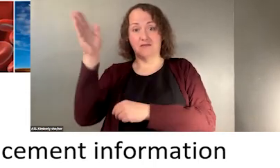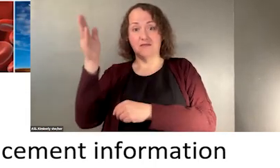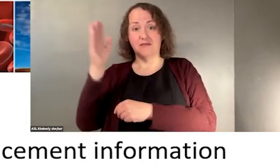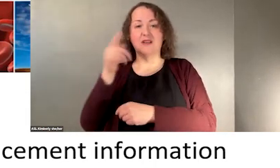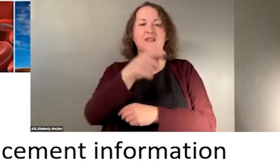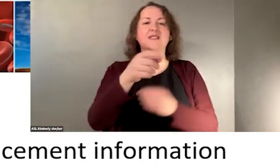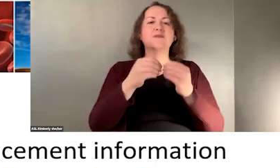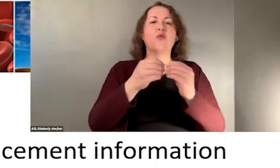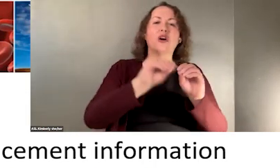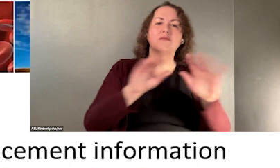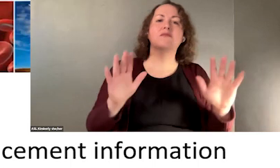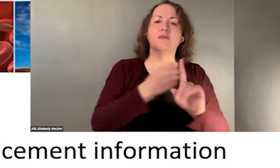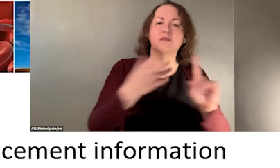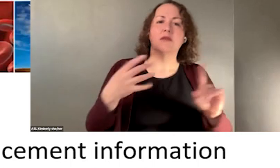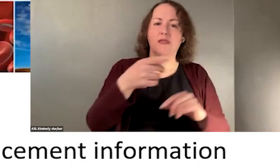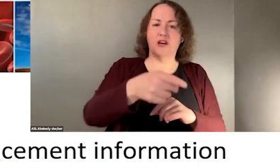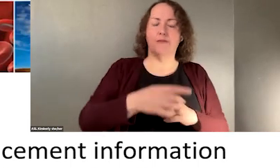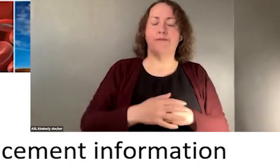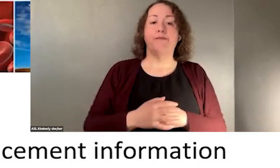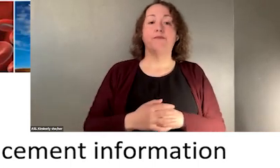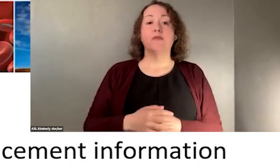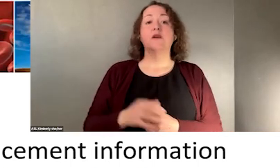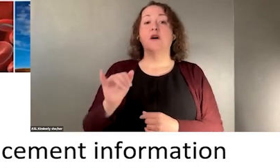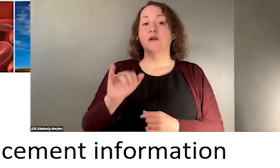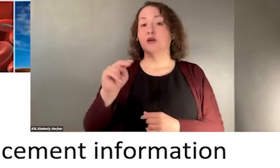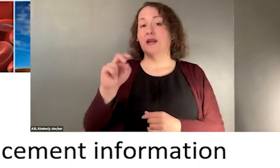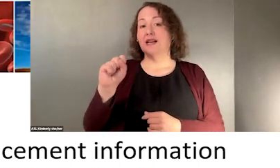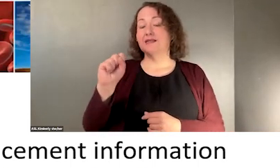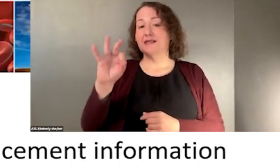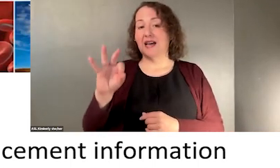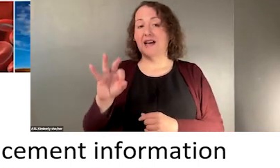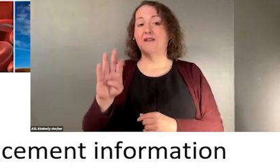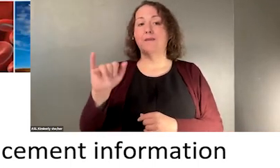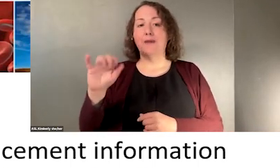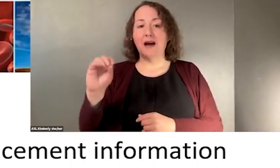Next we've got the NSF Biographical Sketch and Current and Pending (Other) Support websites.